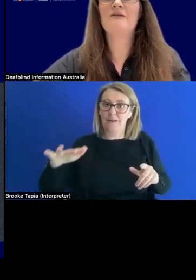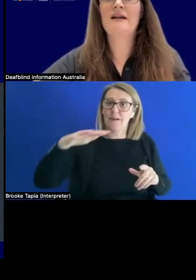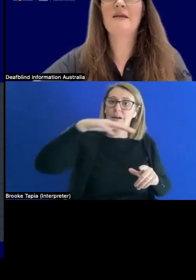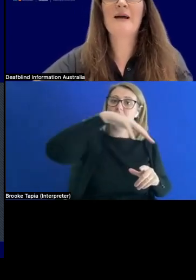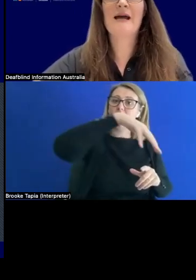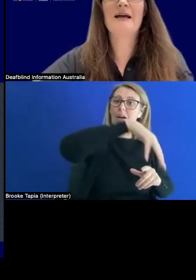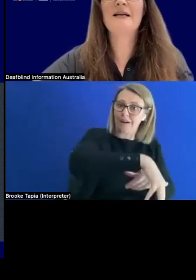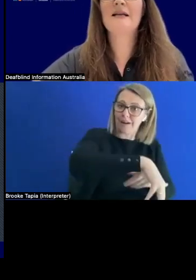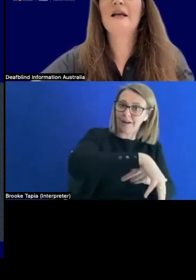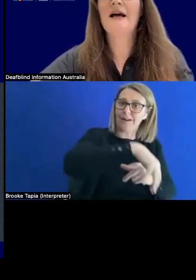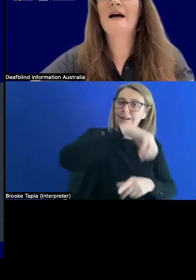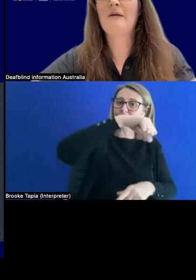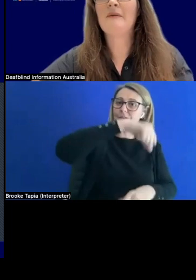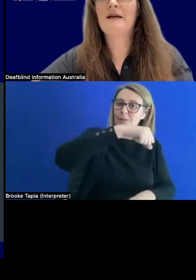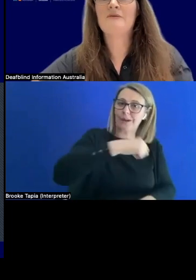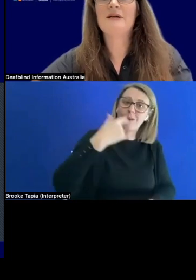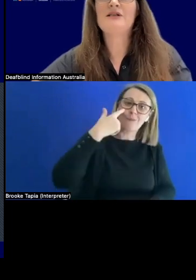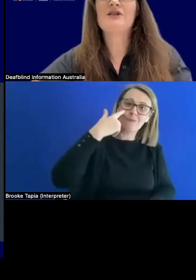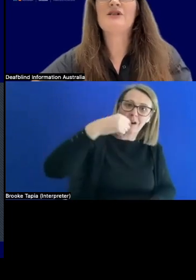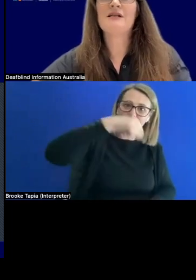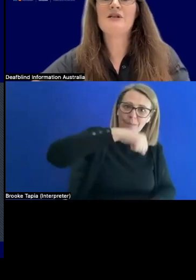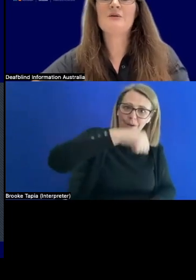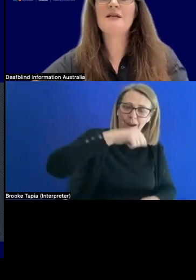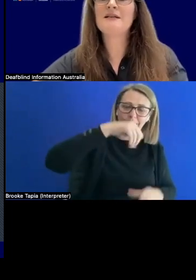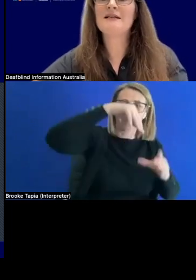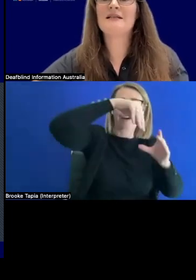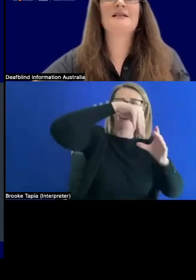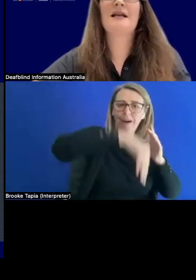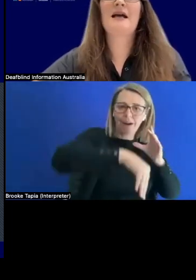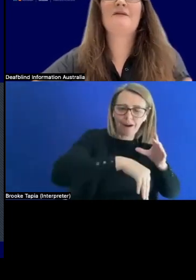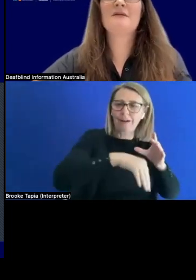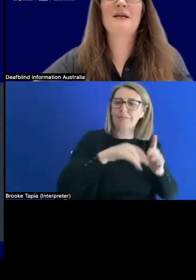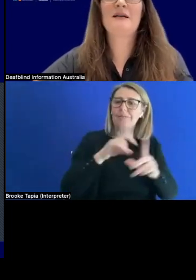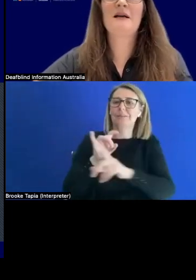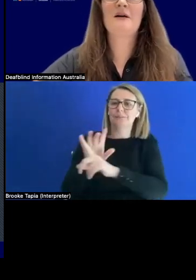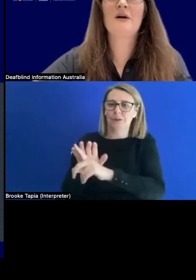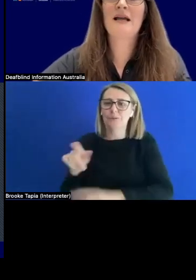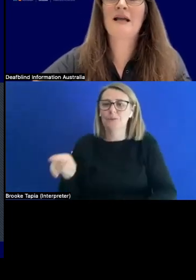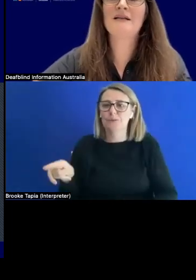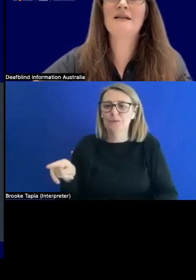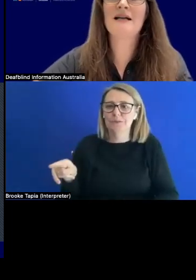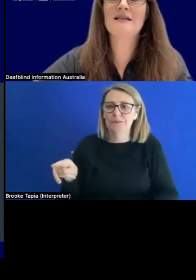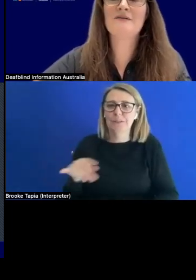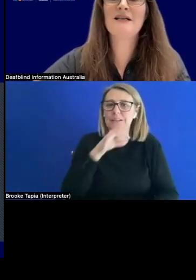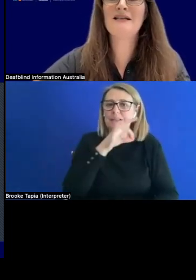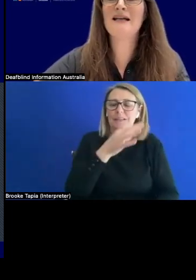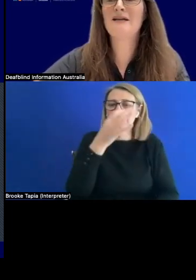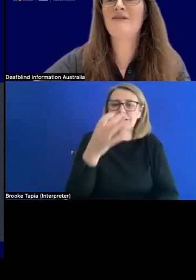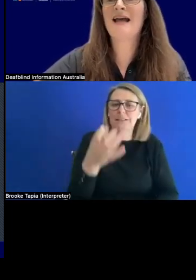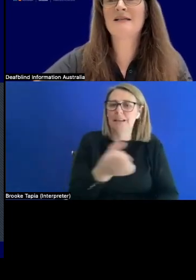find the bag and reach into it. This doesn’t have to be a one-handed activity. In fact,